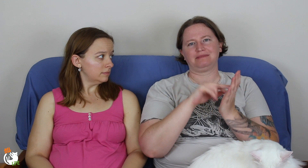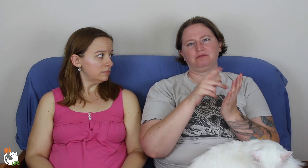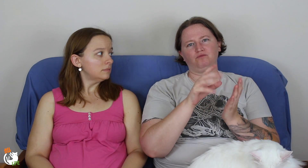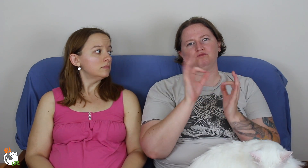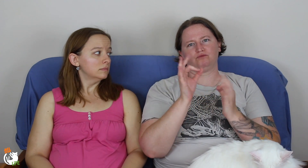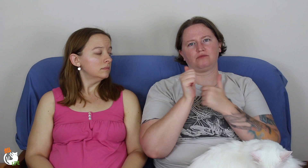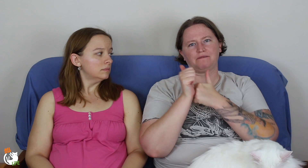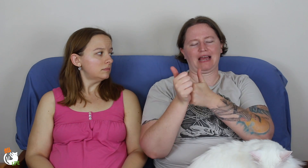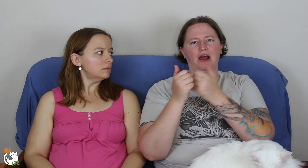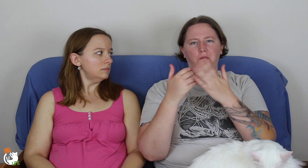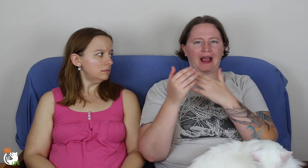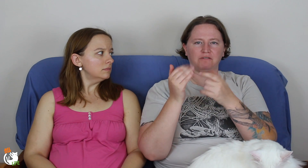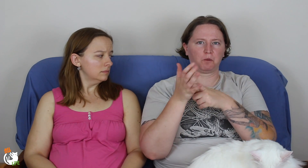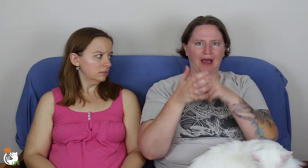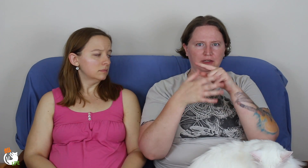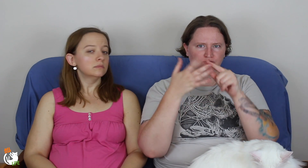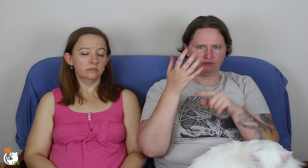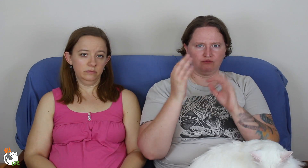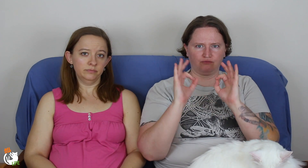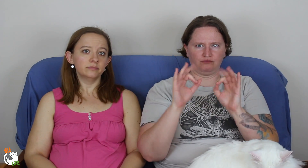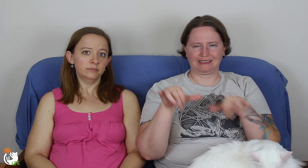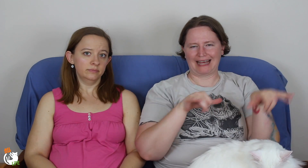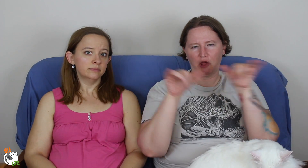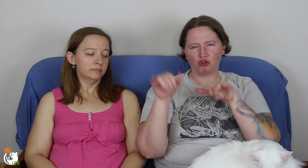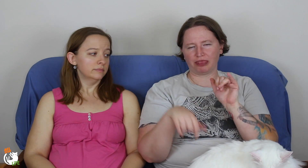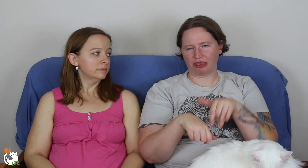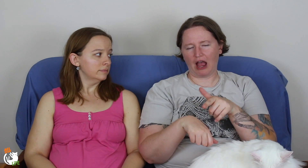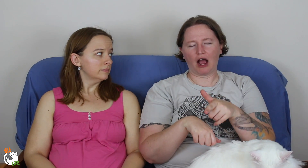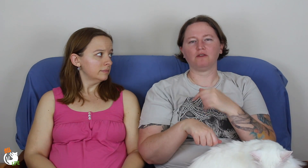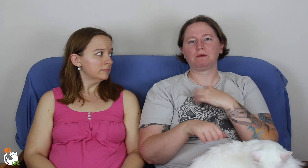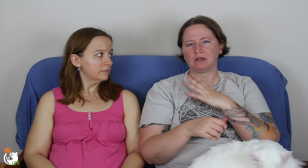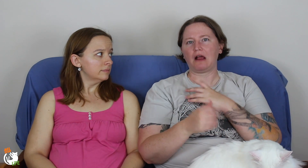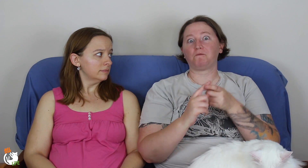So that's accredited and they follow whatever the standards are for them.